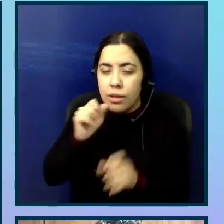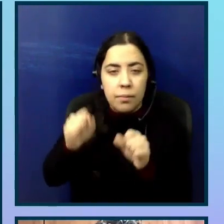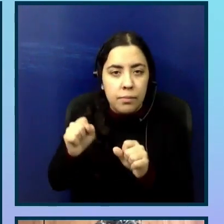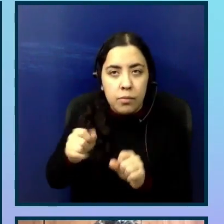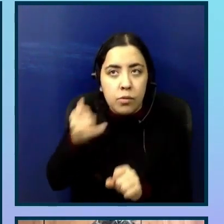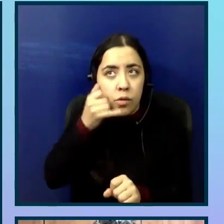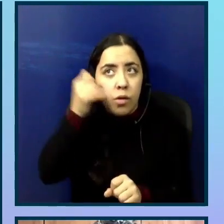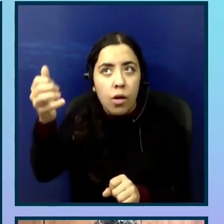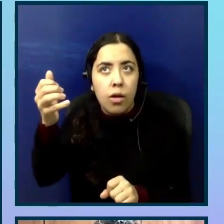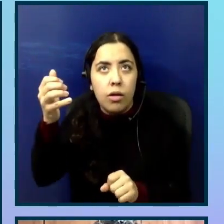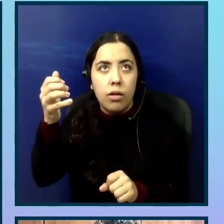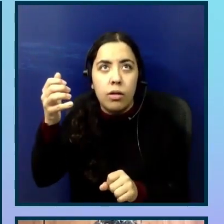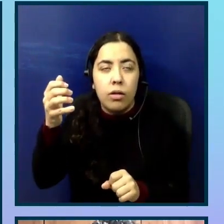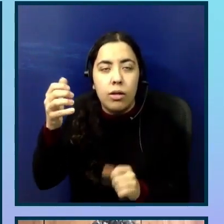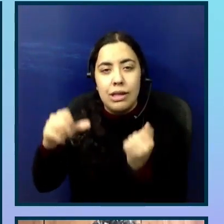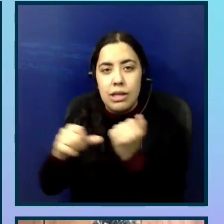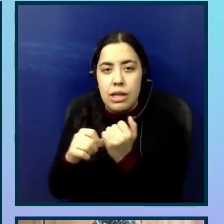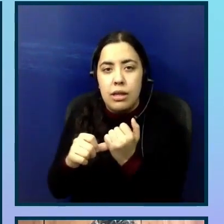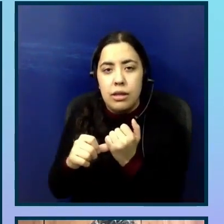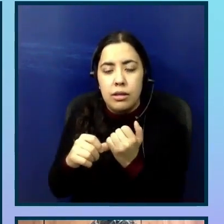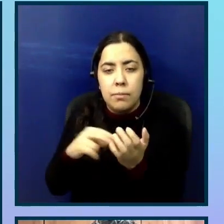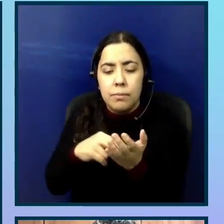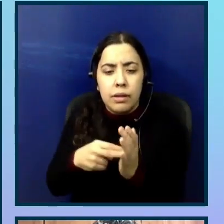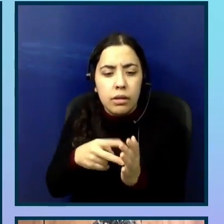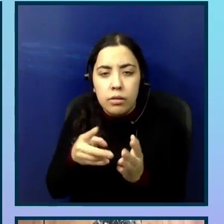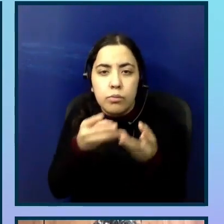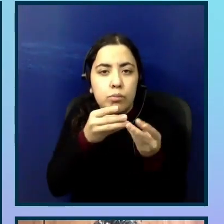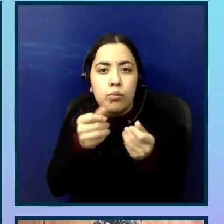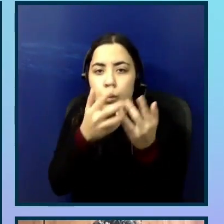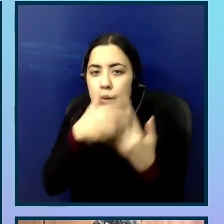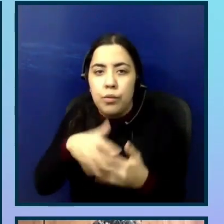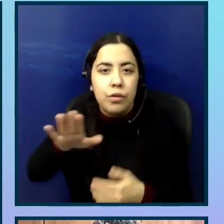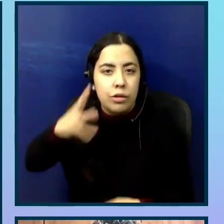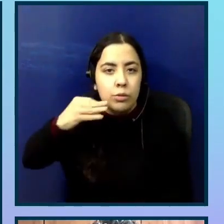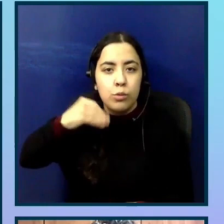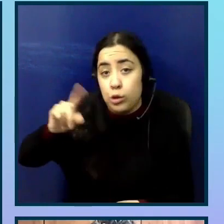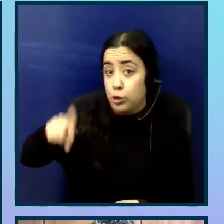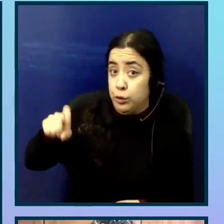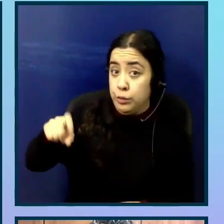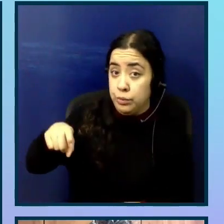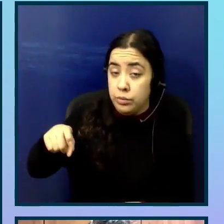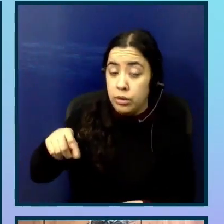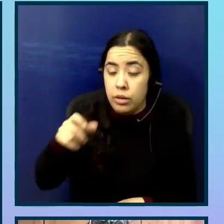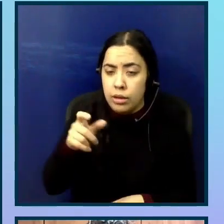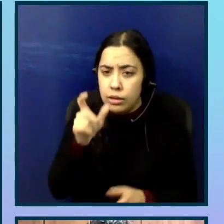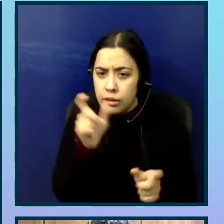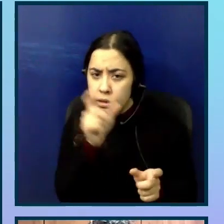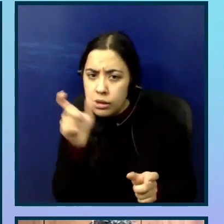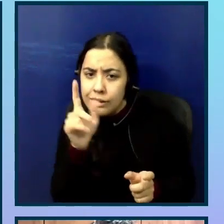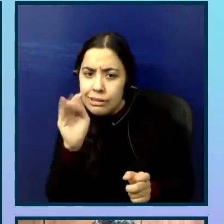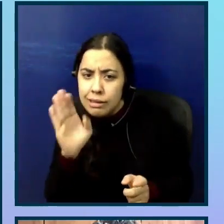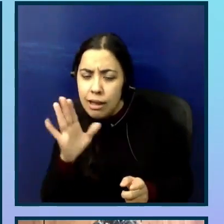we make sure that it's tabbable, it's readable, and the order in which it reads is good.